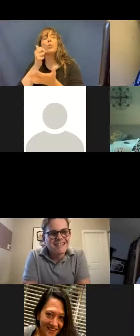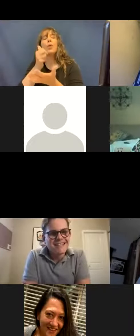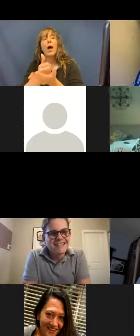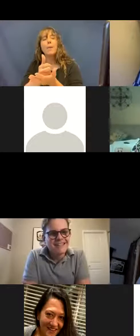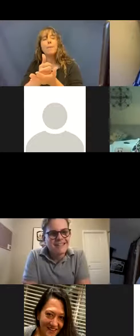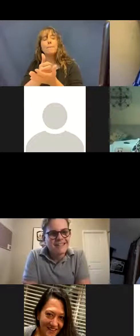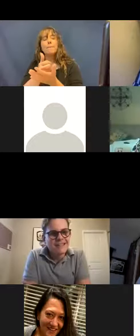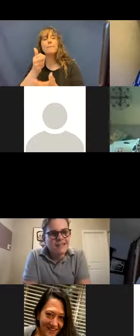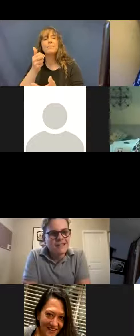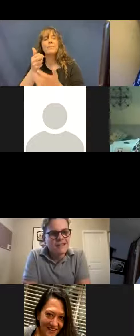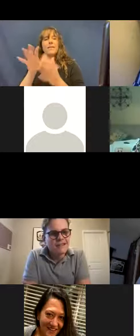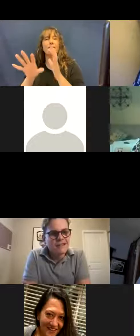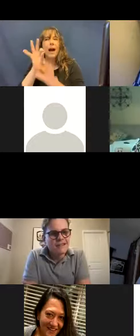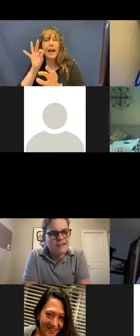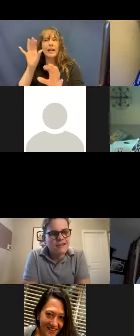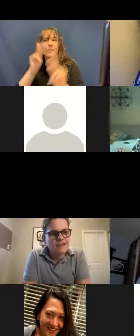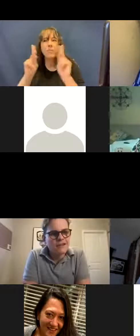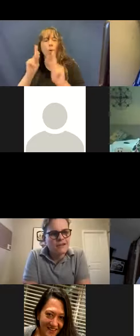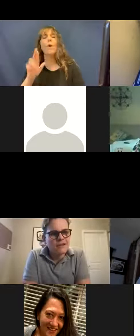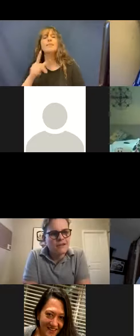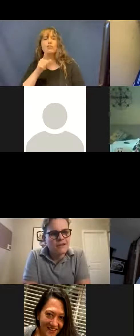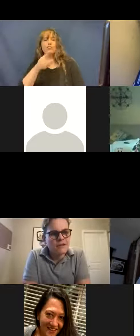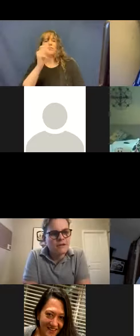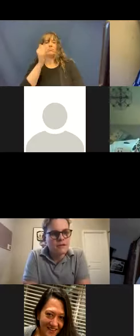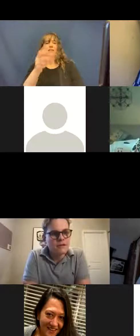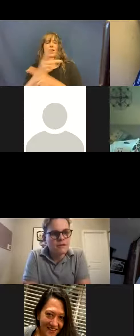these people, or did they say you have to figure it all out on your own?